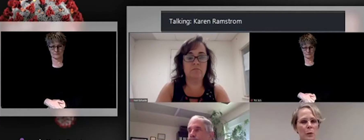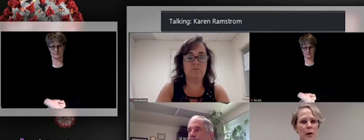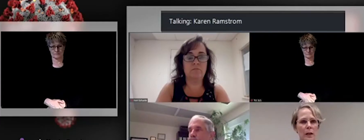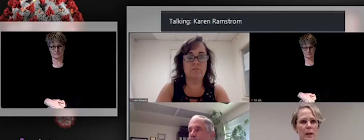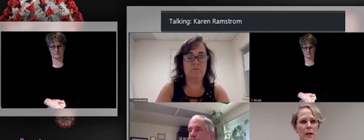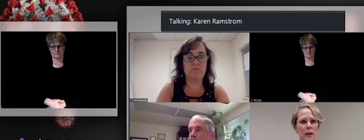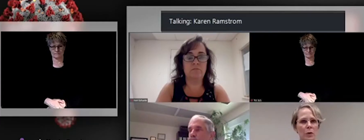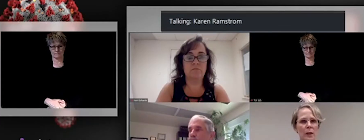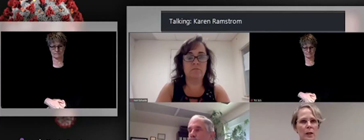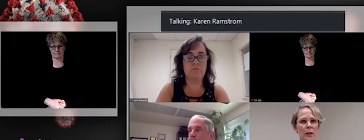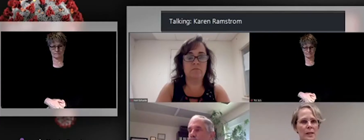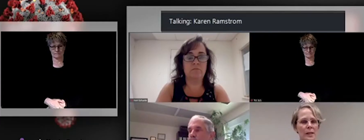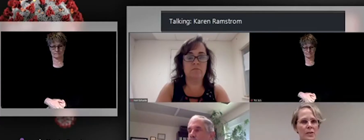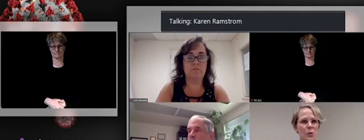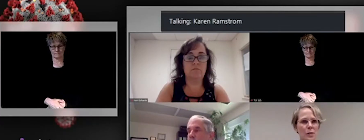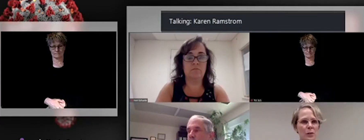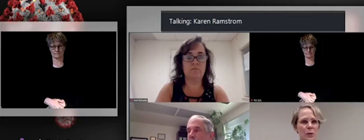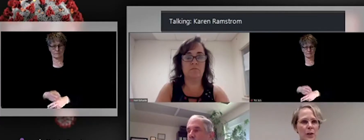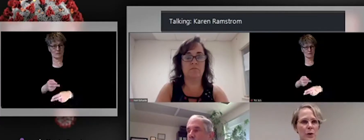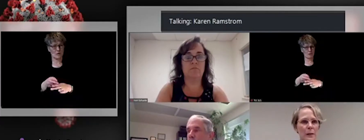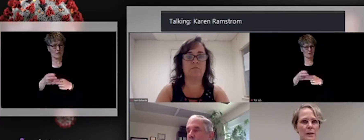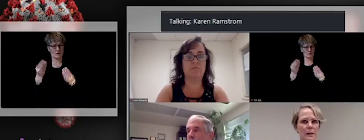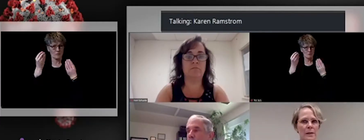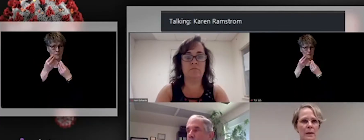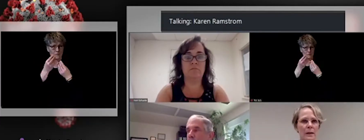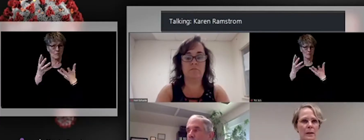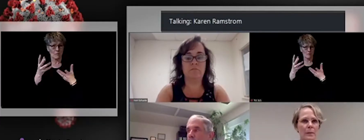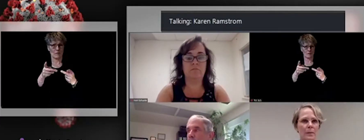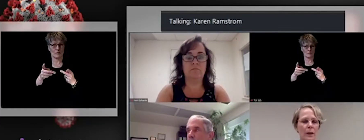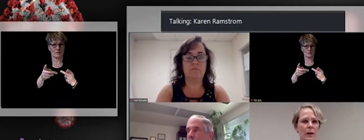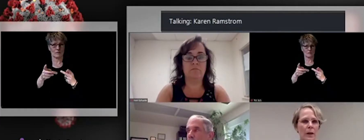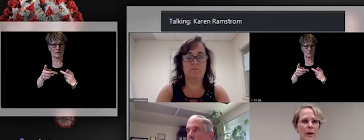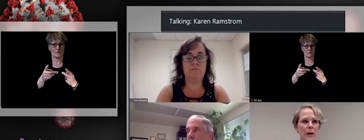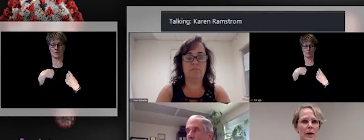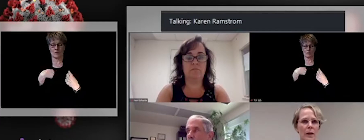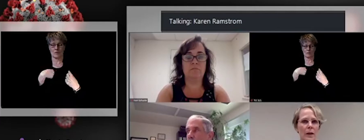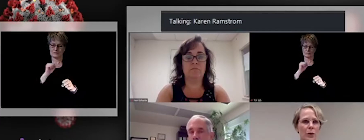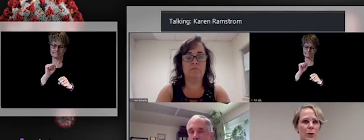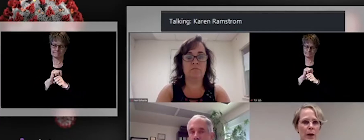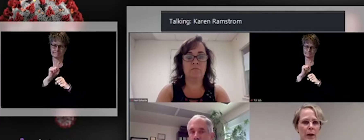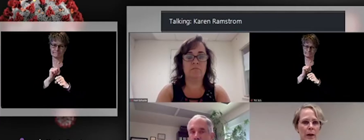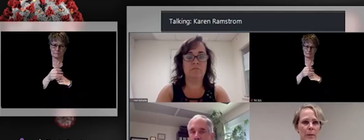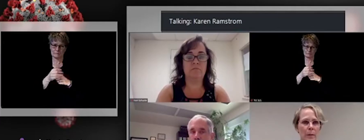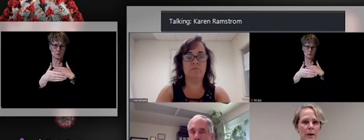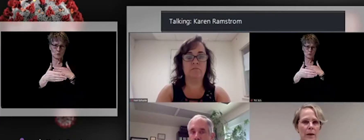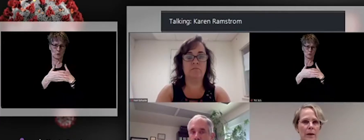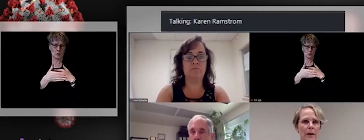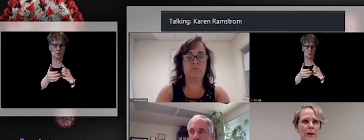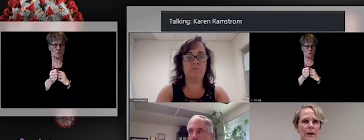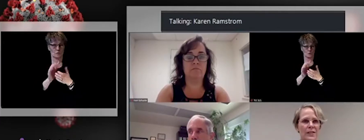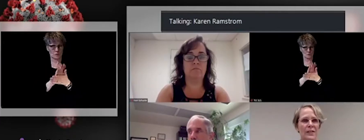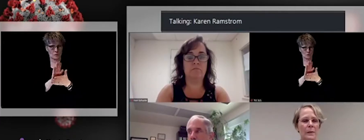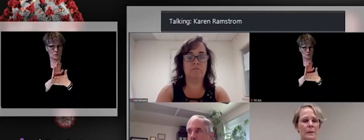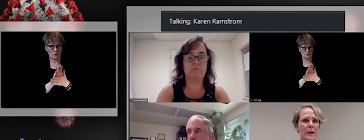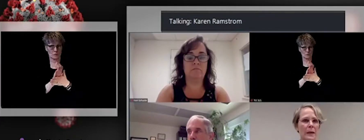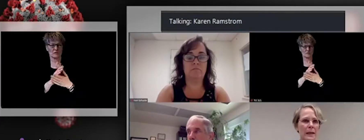we've been working really closely as schools have reopened to assist them in being safe